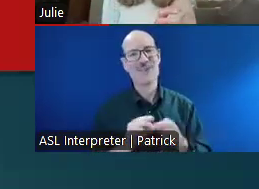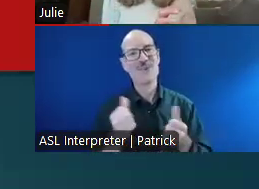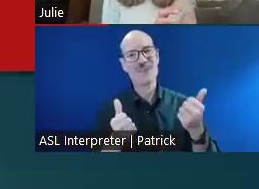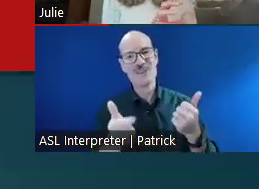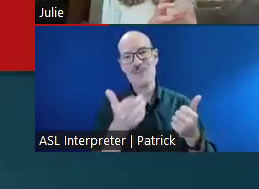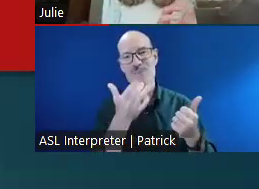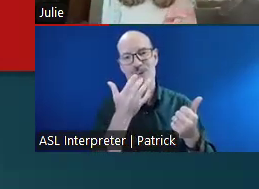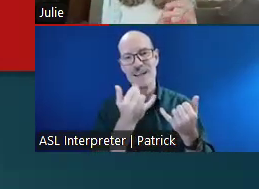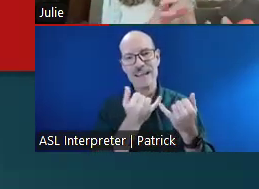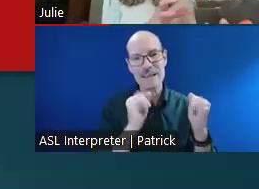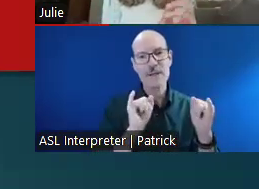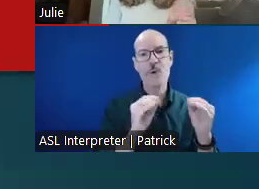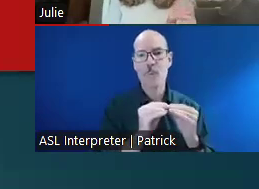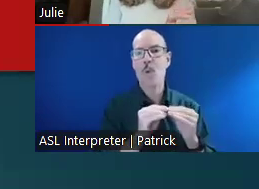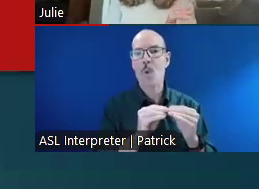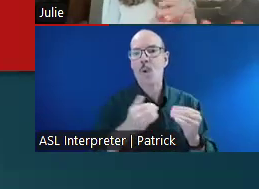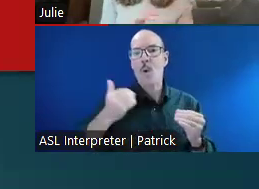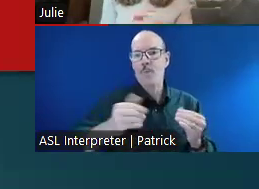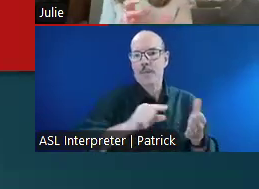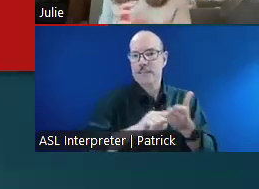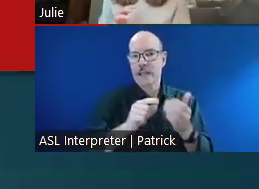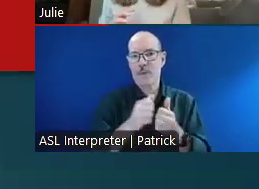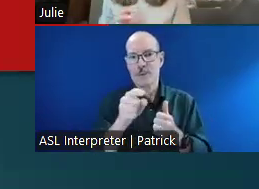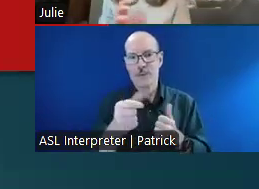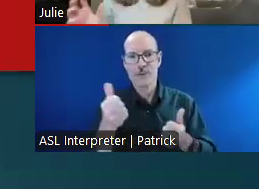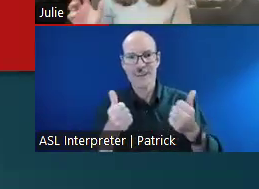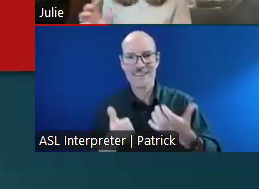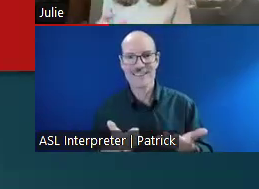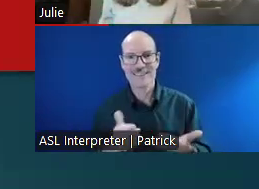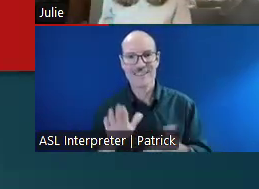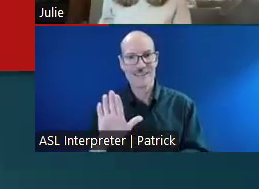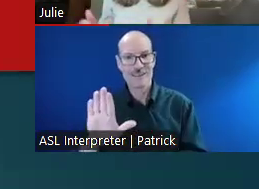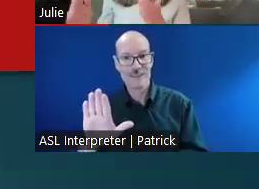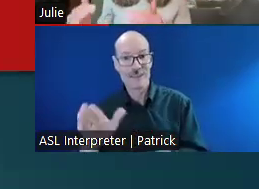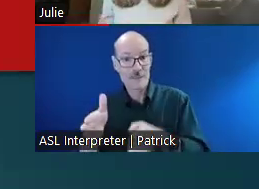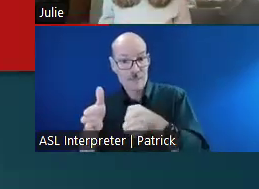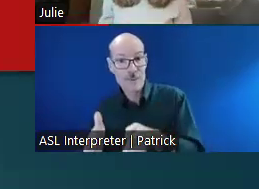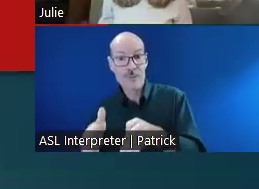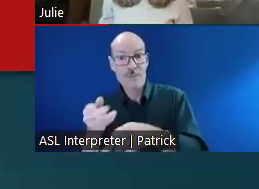So it's a little bit assessing who the client is, as in the loved one, and who you are, who you work with.